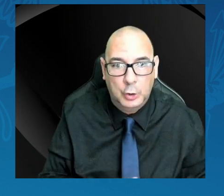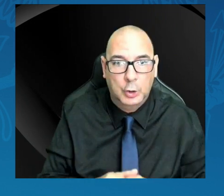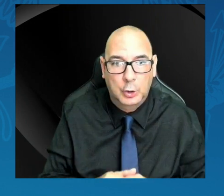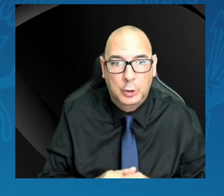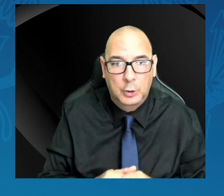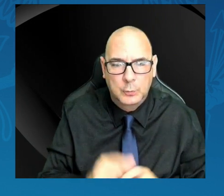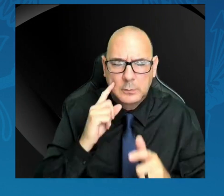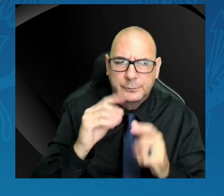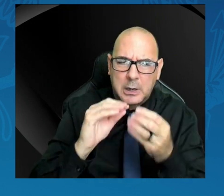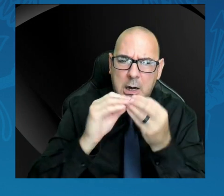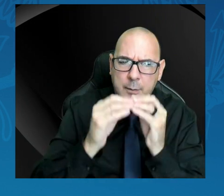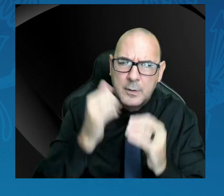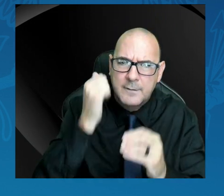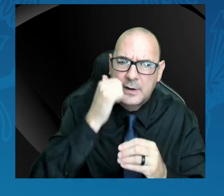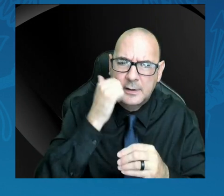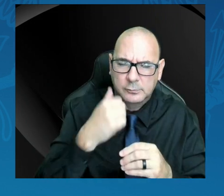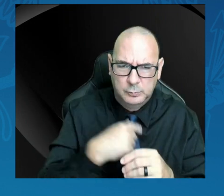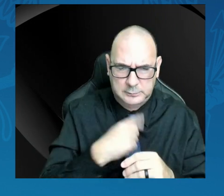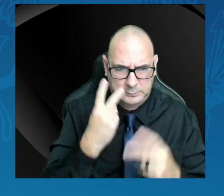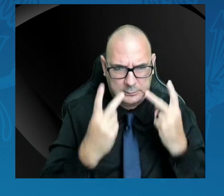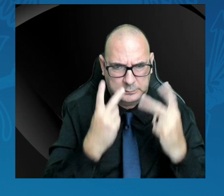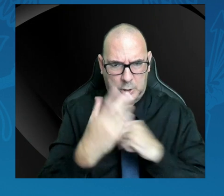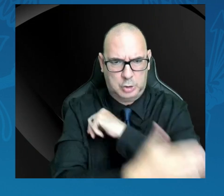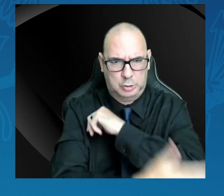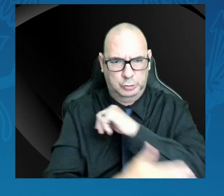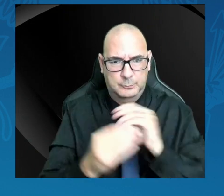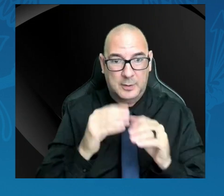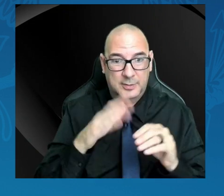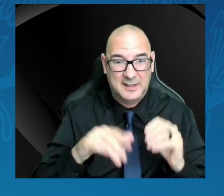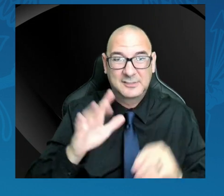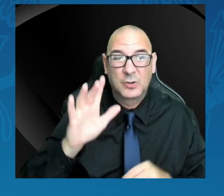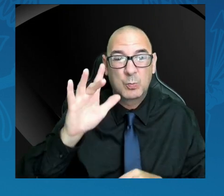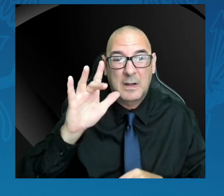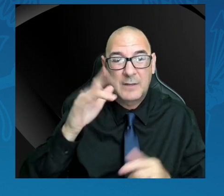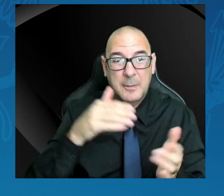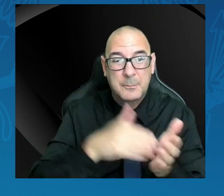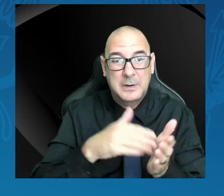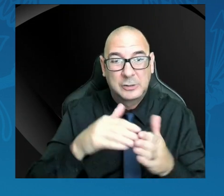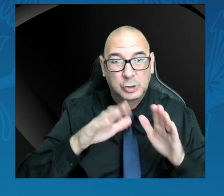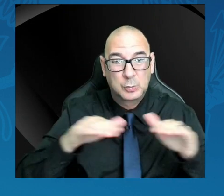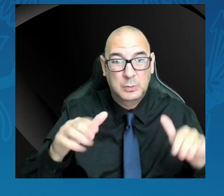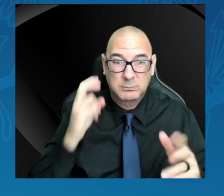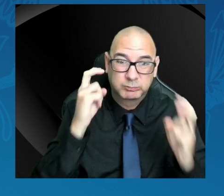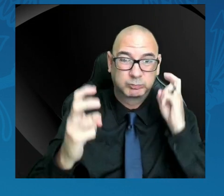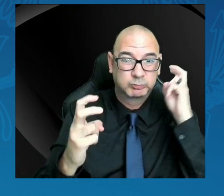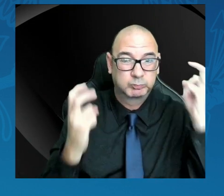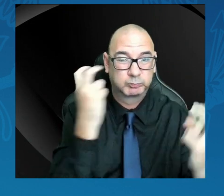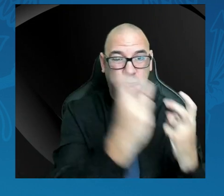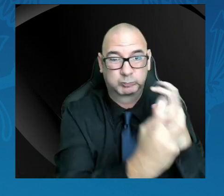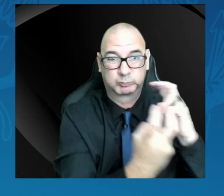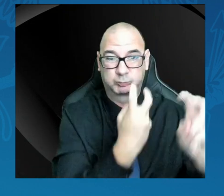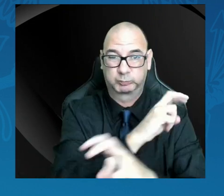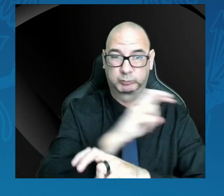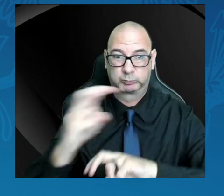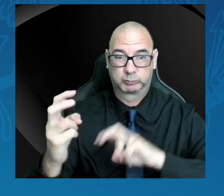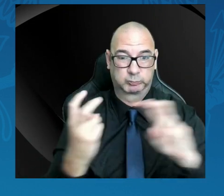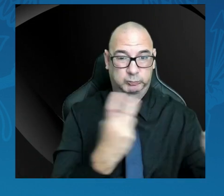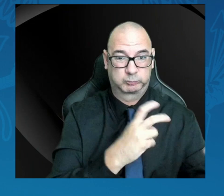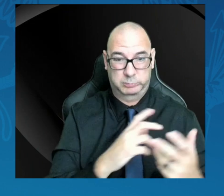More than 25 million children ride to and from school on our nation's fleet of school busses every day.